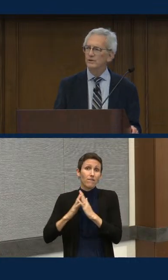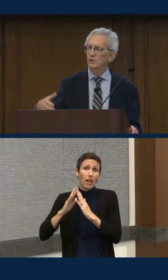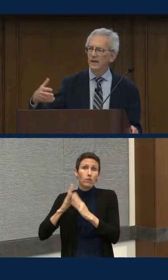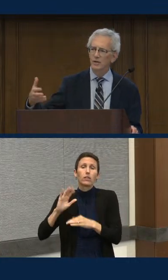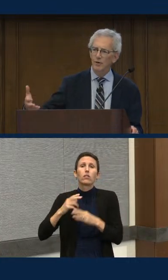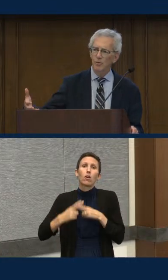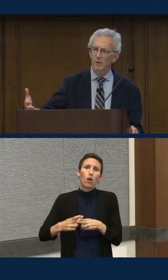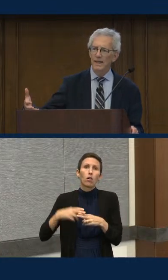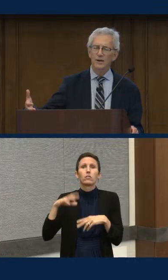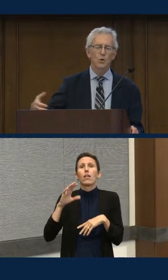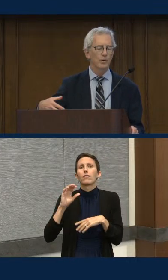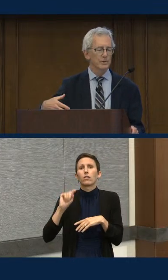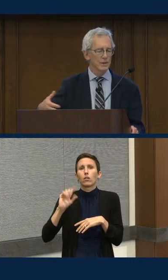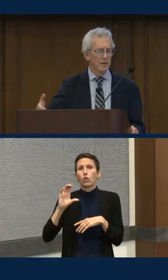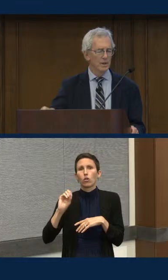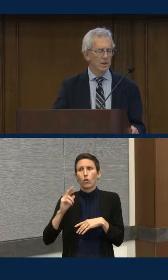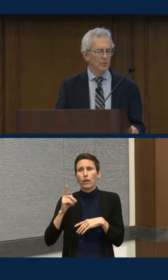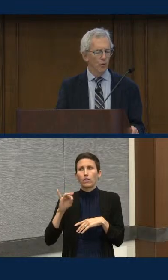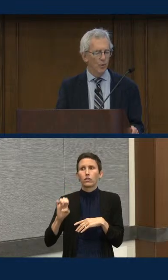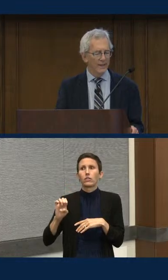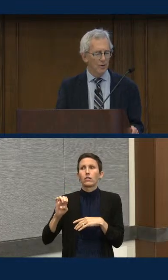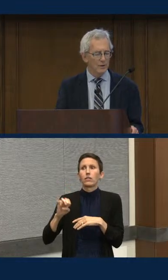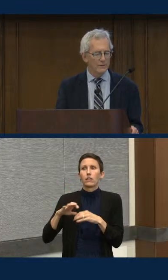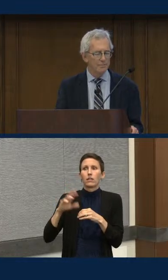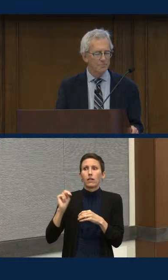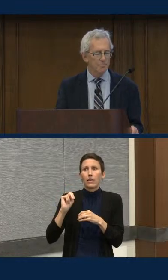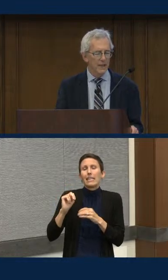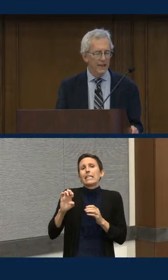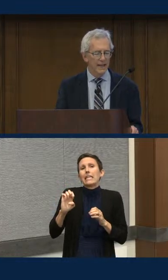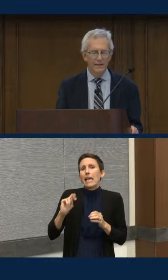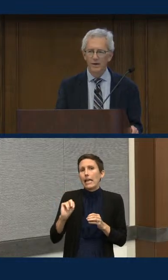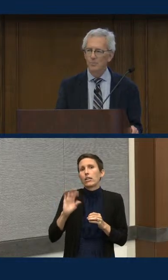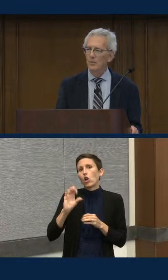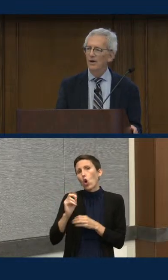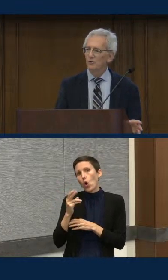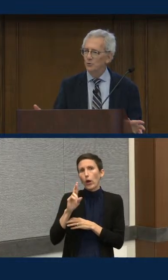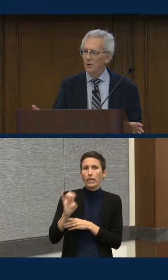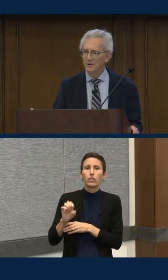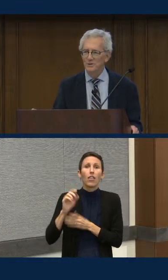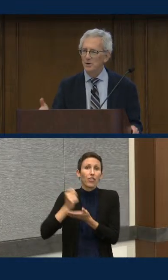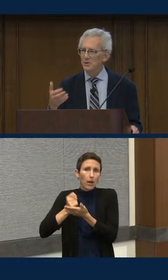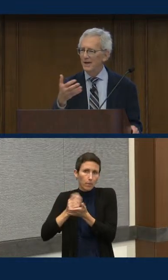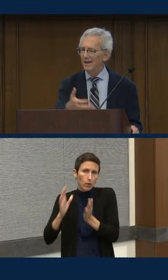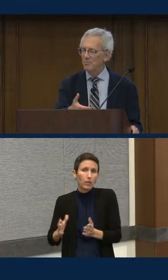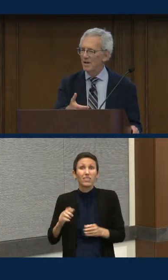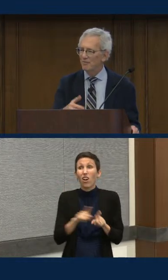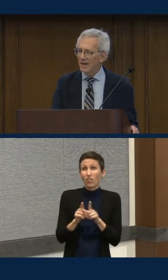ther therapeutics for weight loss and mention I have my